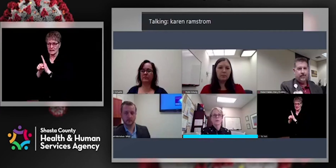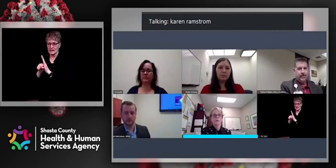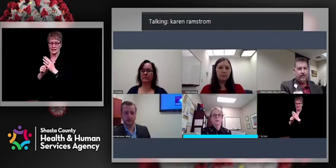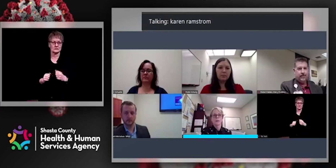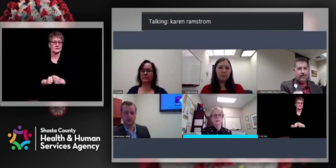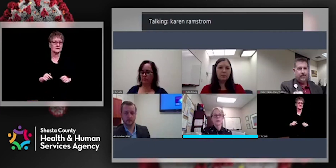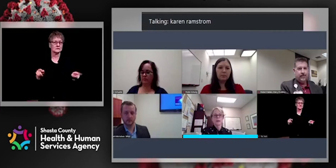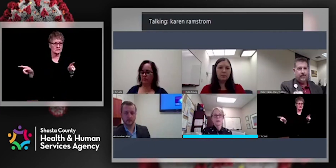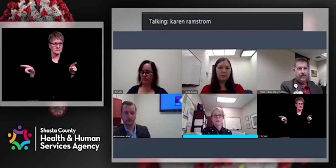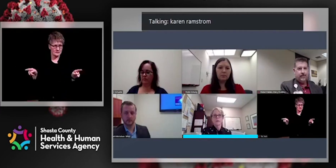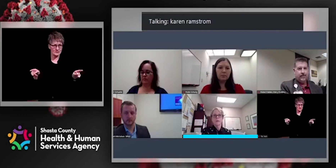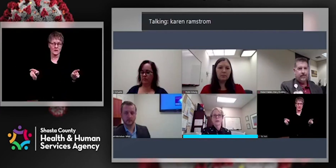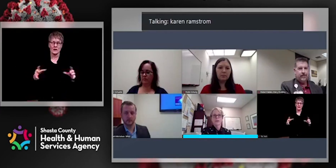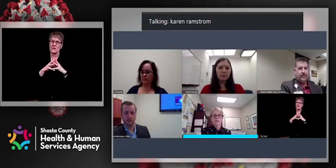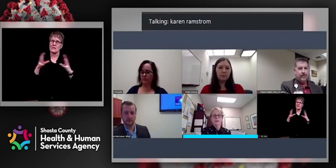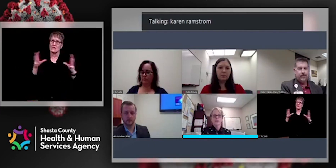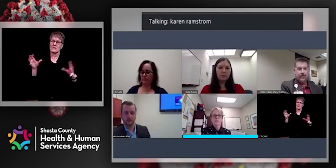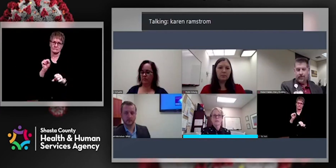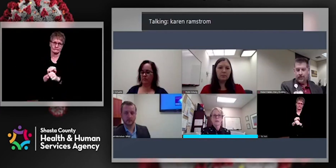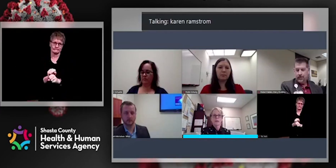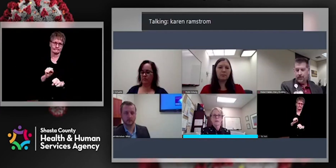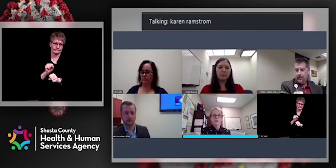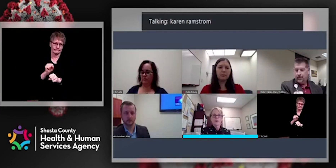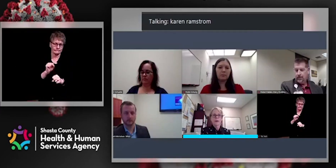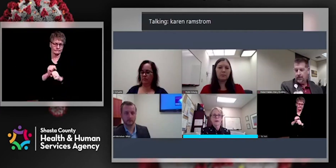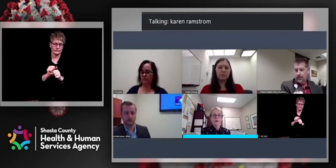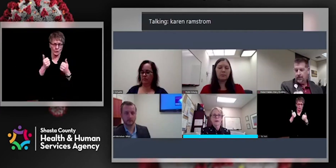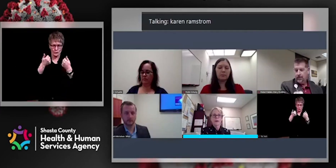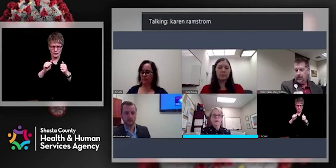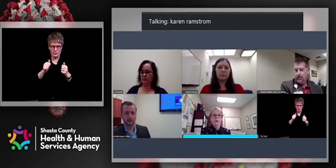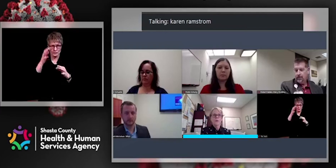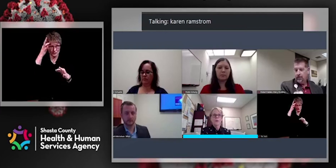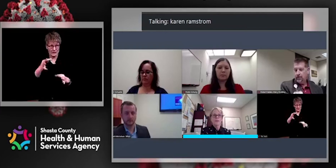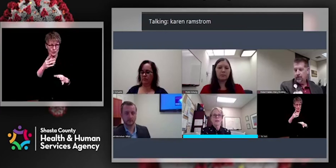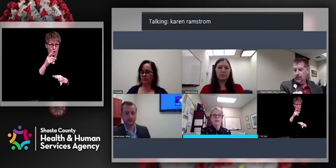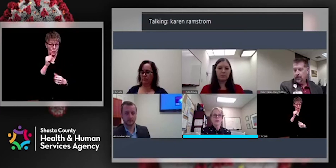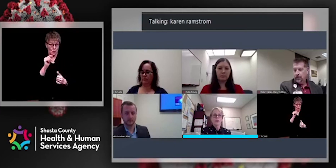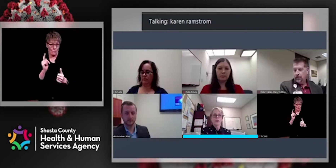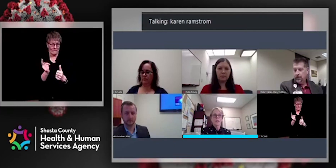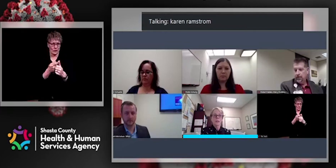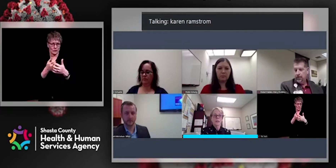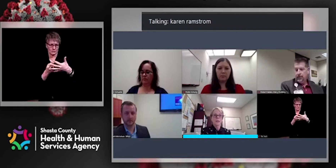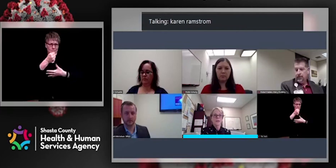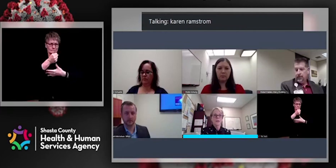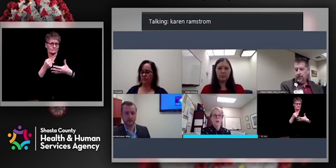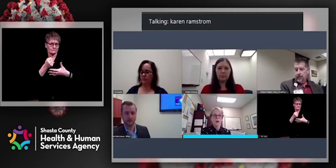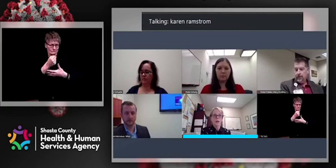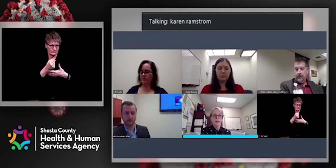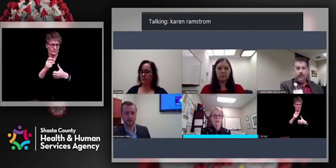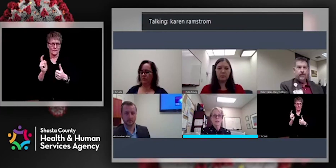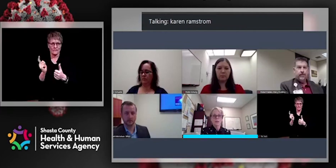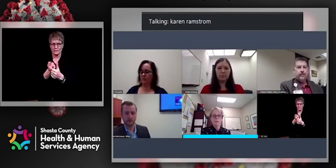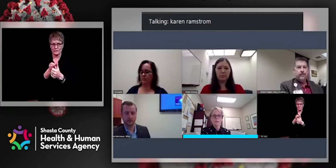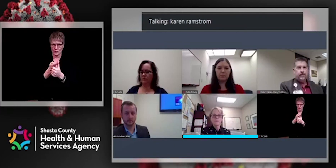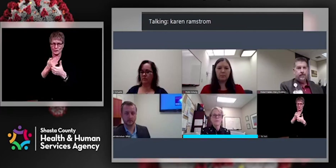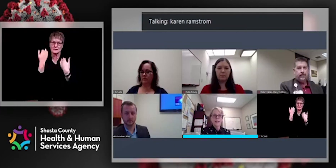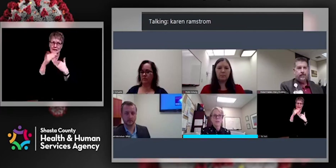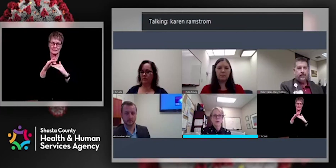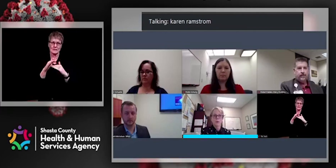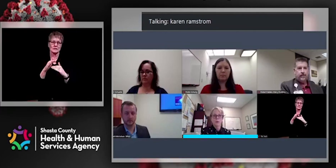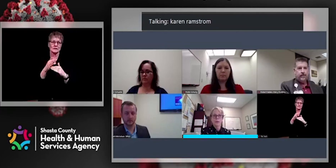determine prioritization frameworks for this initial limited supply. That's what we will be